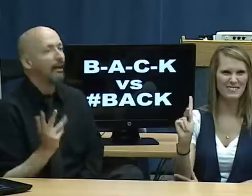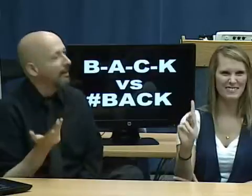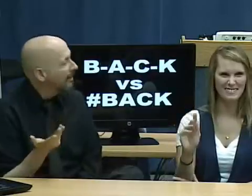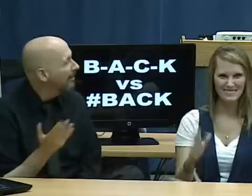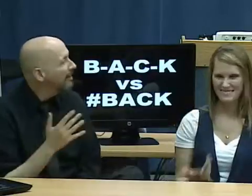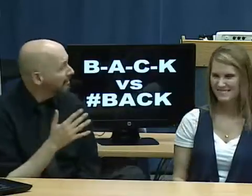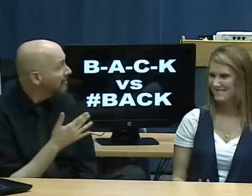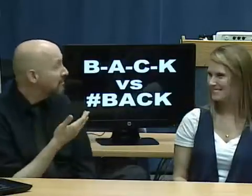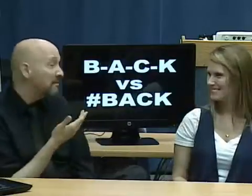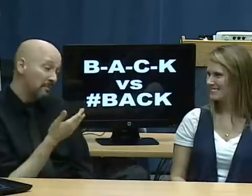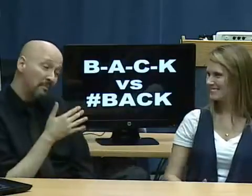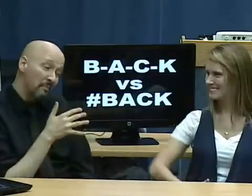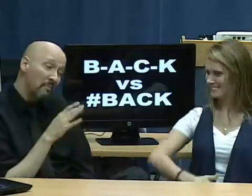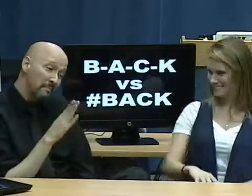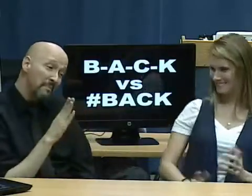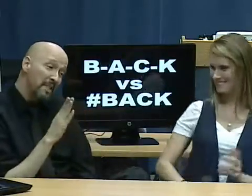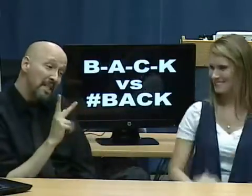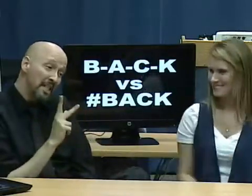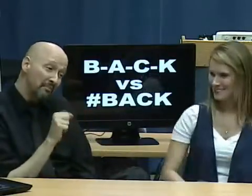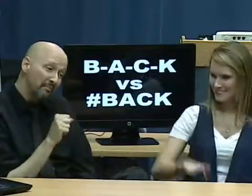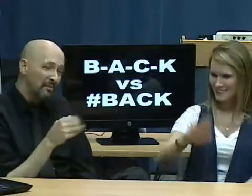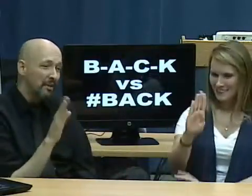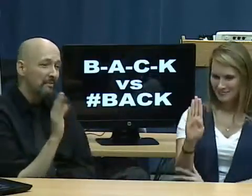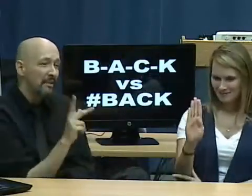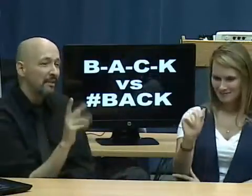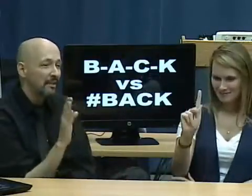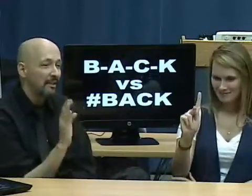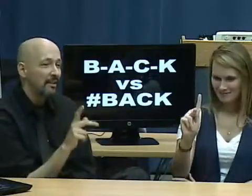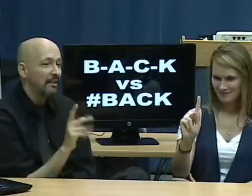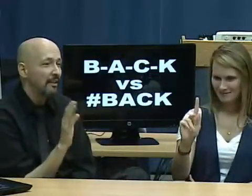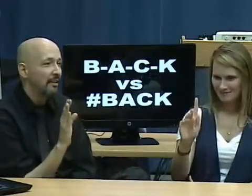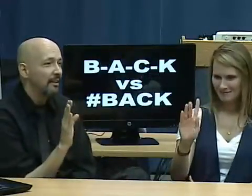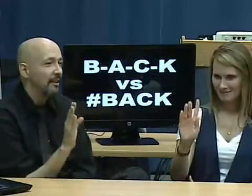"B-K." Yeah, you could do that. #BACK